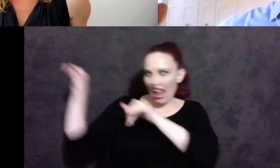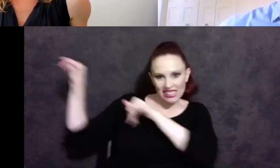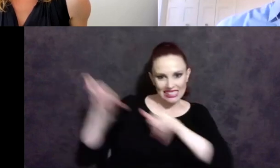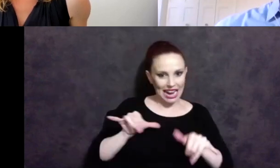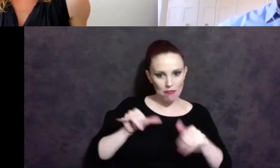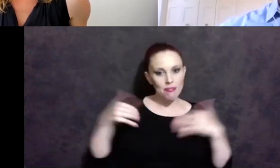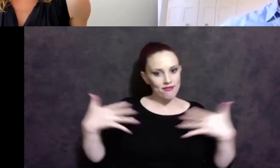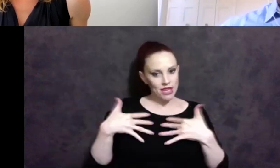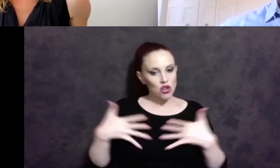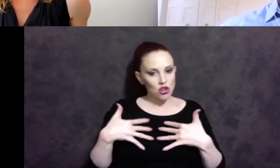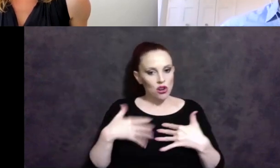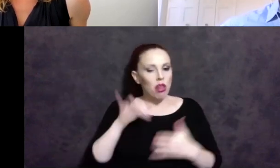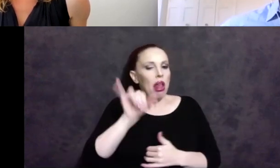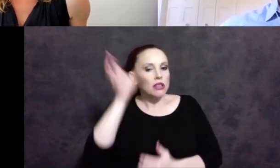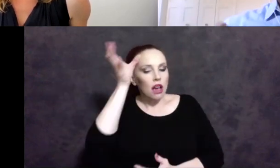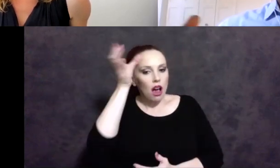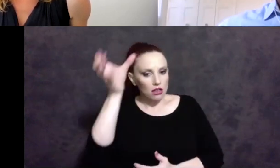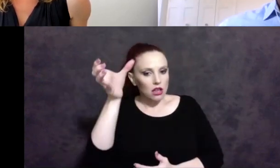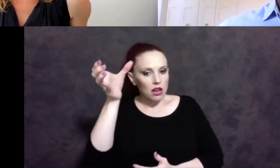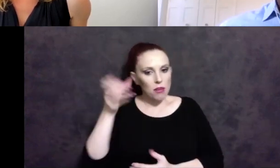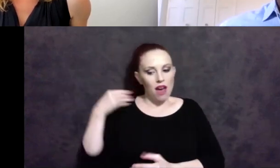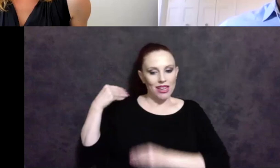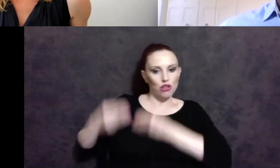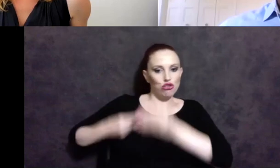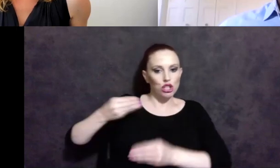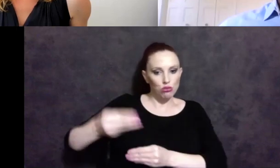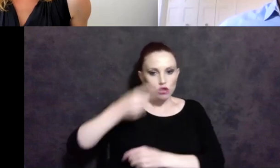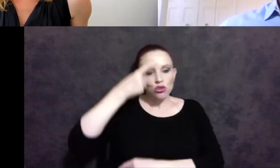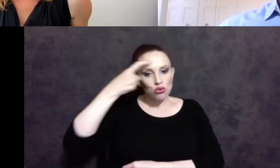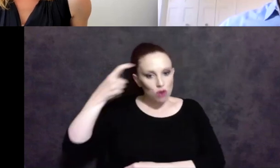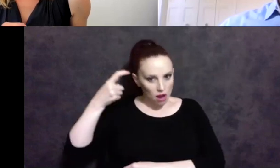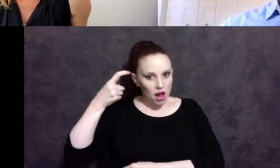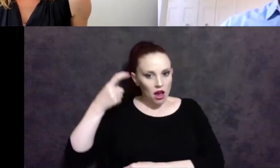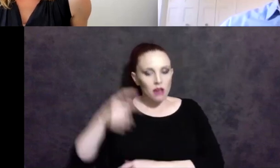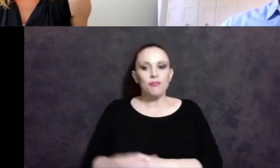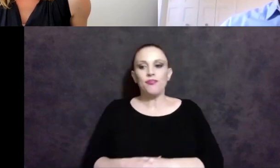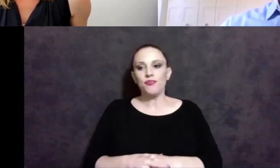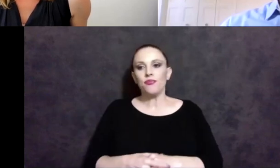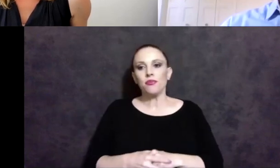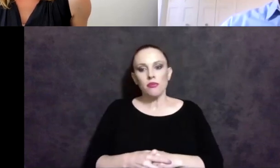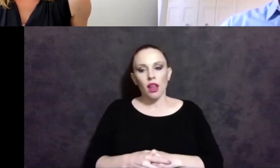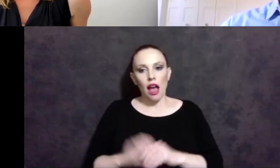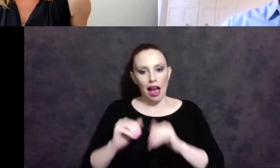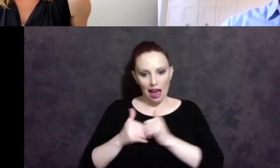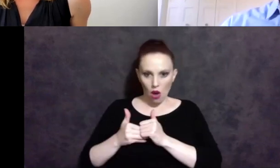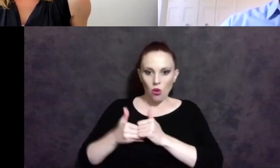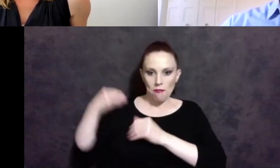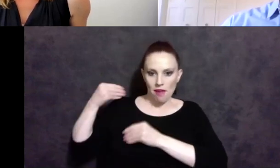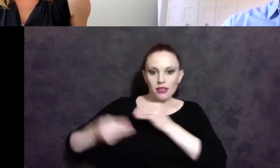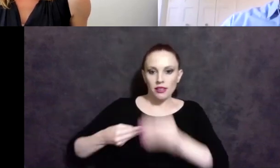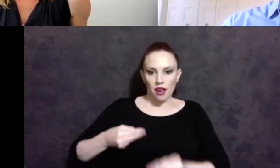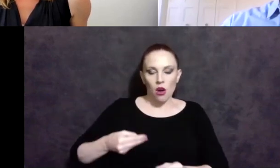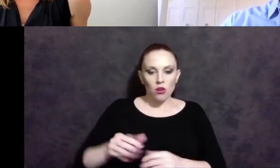really the concept of intergenerational trauma, you know, as it gets passed down. And I think